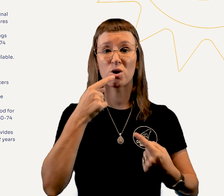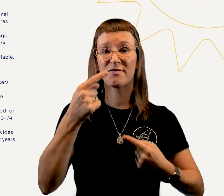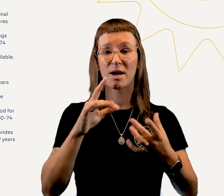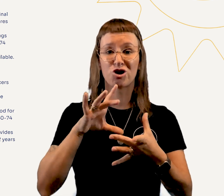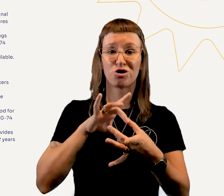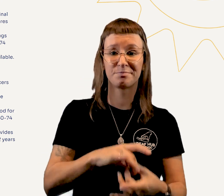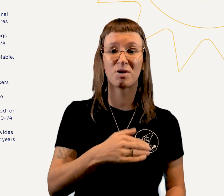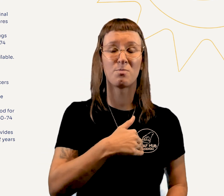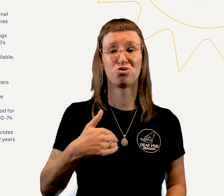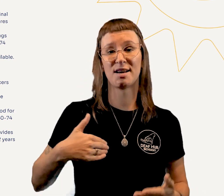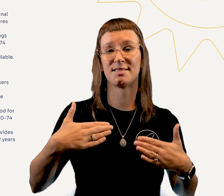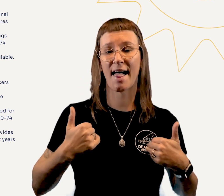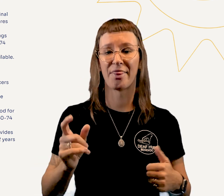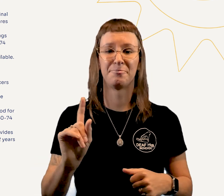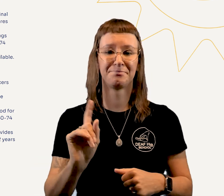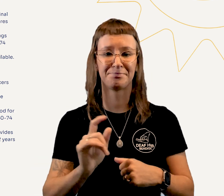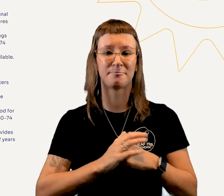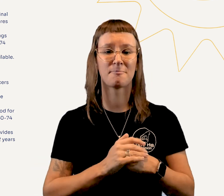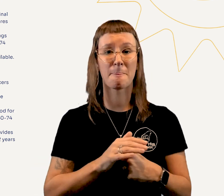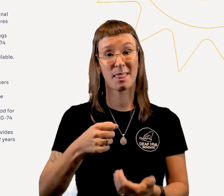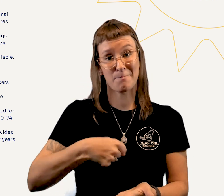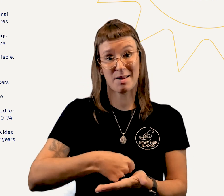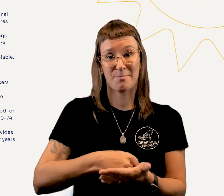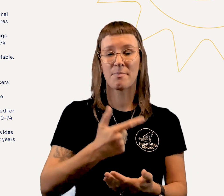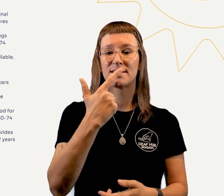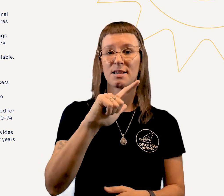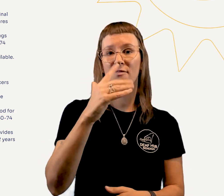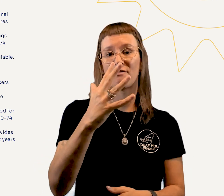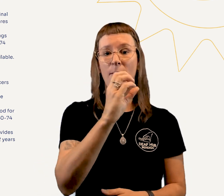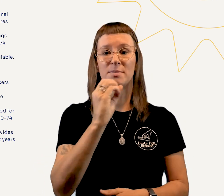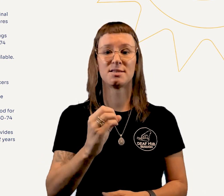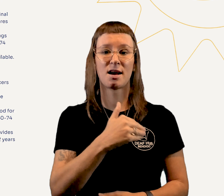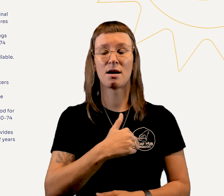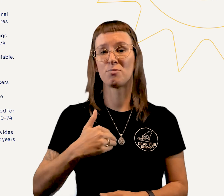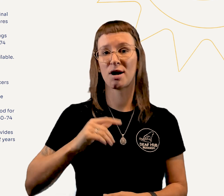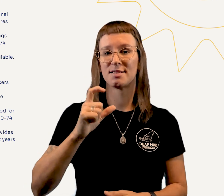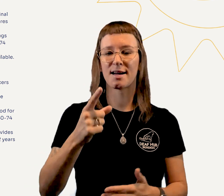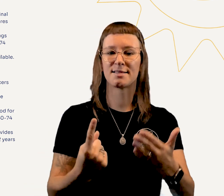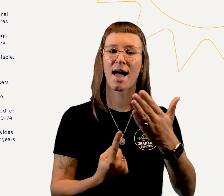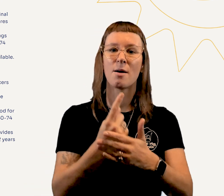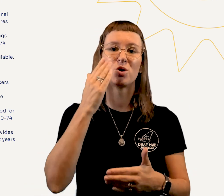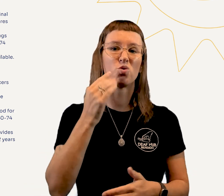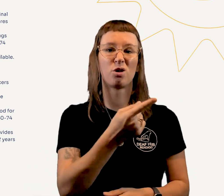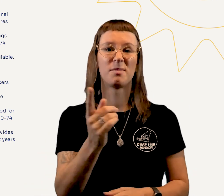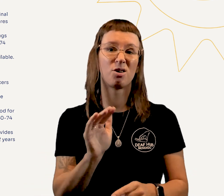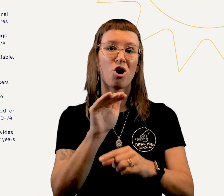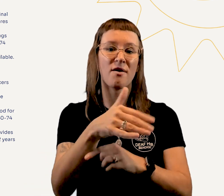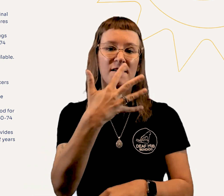The important thing to know about breast health is that at least 75% of all breast cancers occur in women over the age of 50 years.